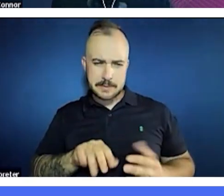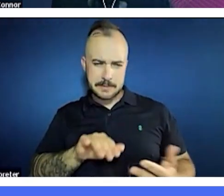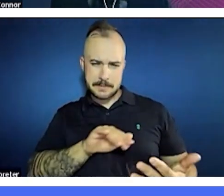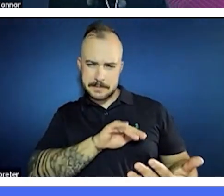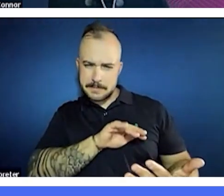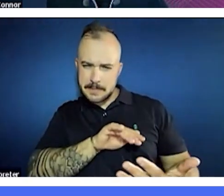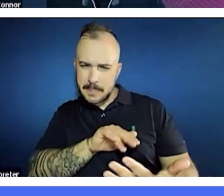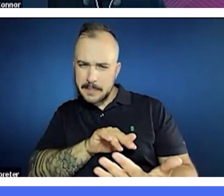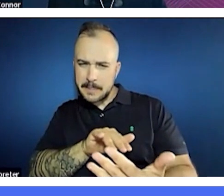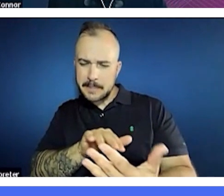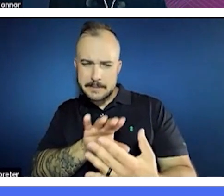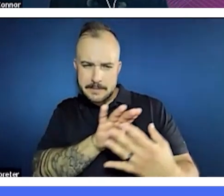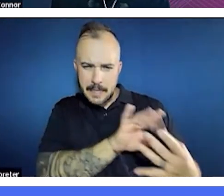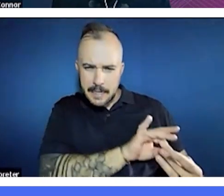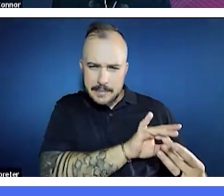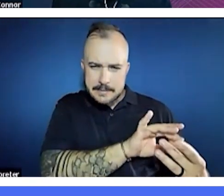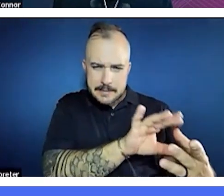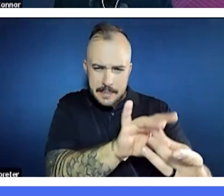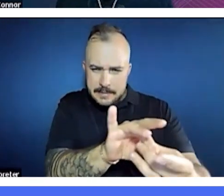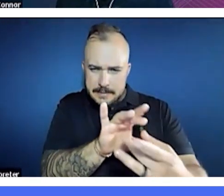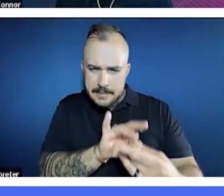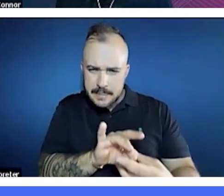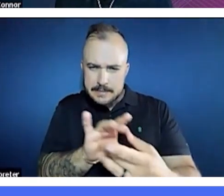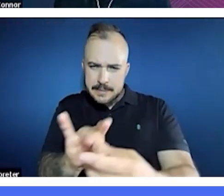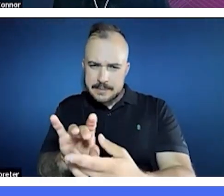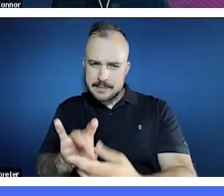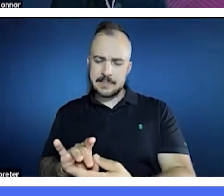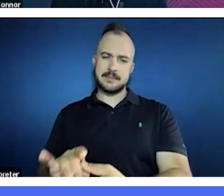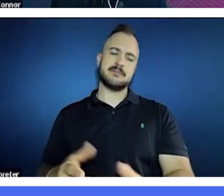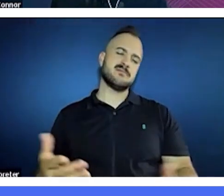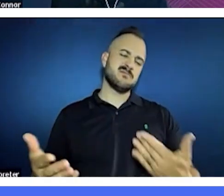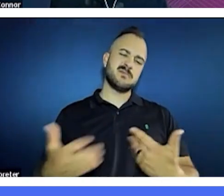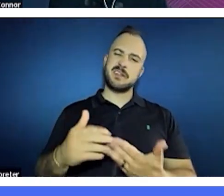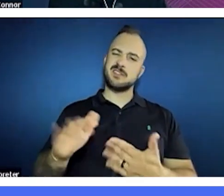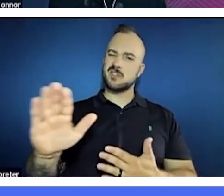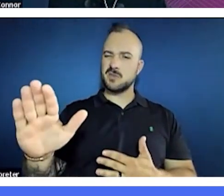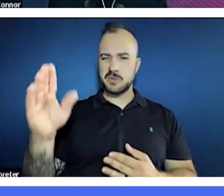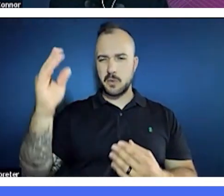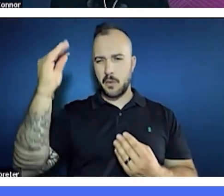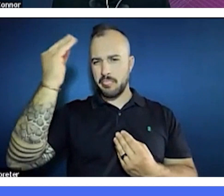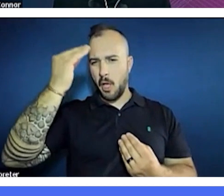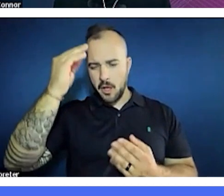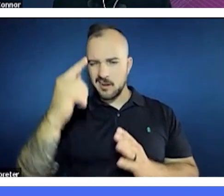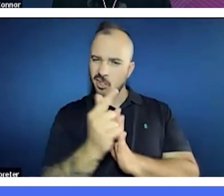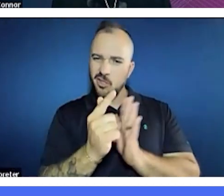Now, whatever your thoughts are on the LSAT and law school and lawyers, and I have immense respect for the way that lawyers think.